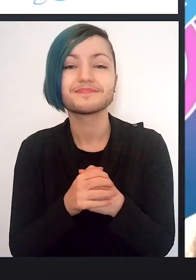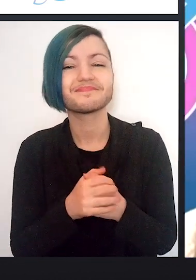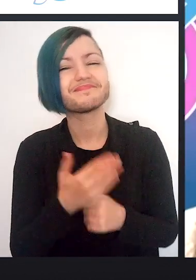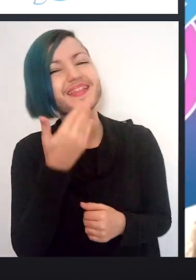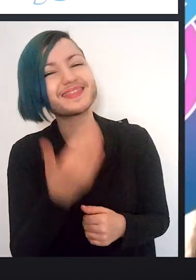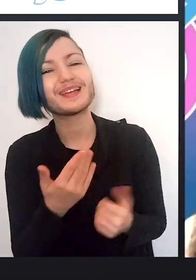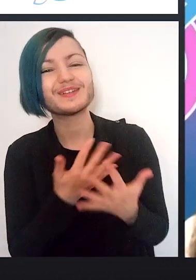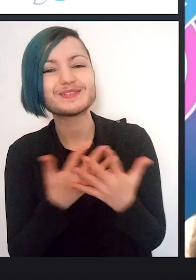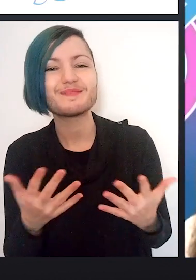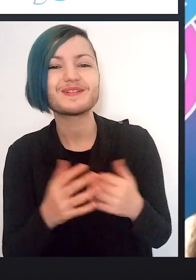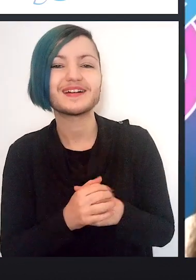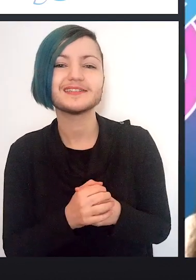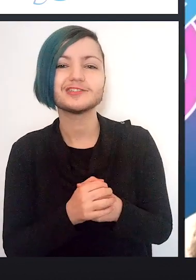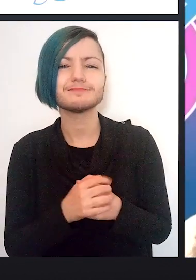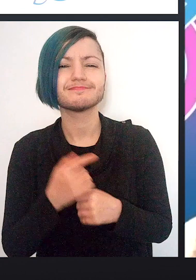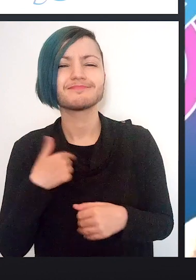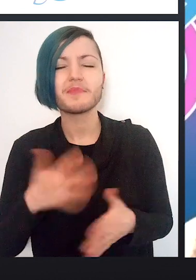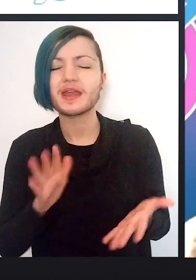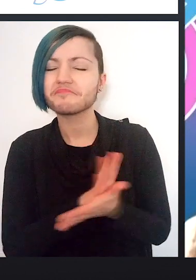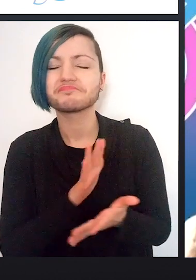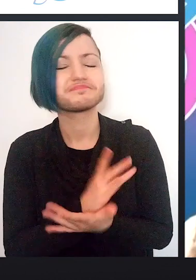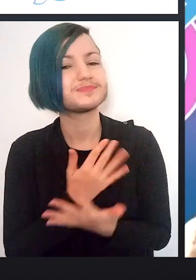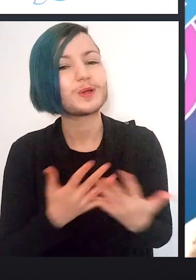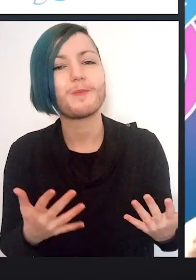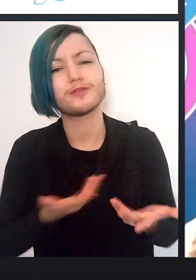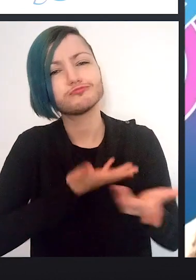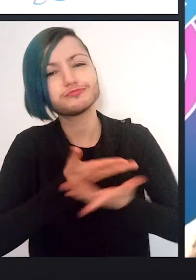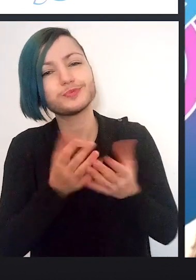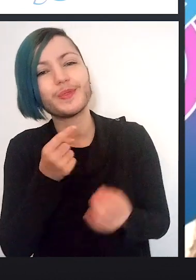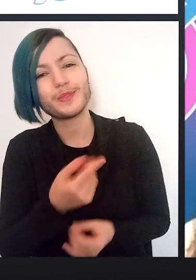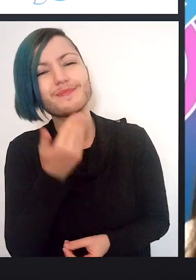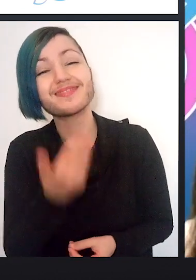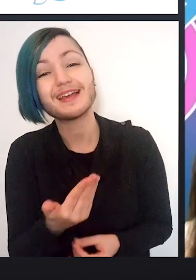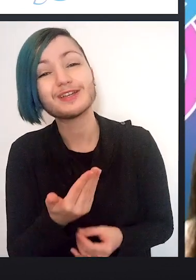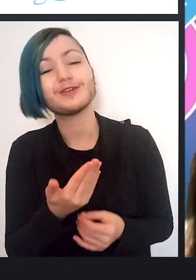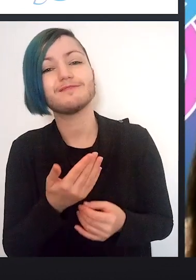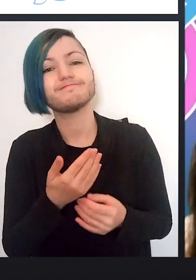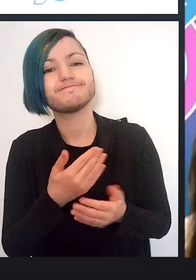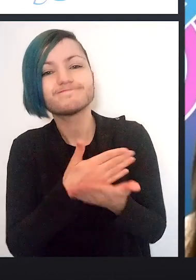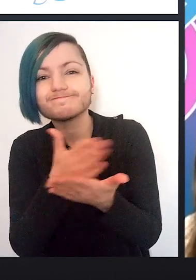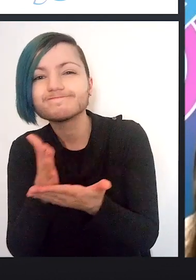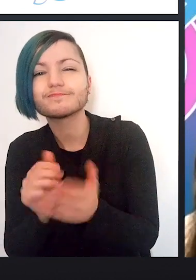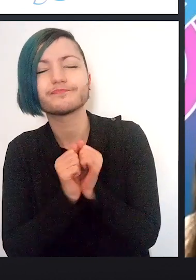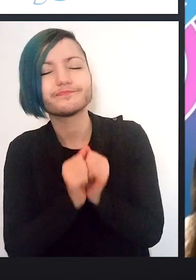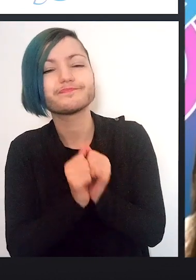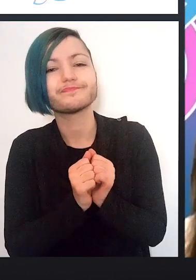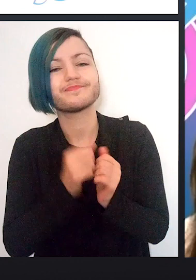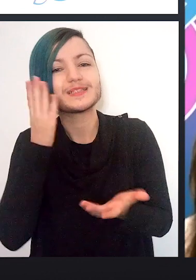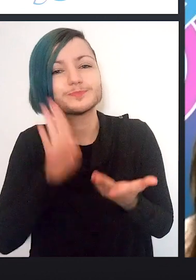Thank you so much. I thoroughly enjoyed talking with you, thank you for sharing this invaluable insight and experience